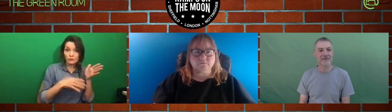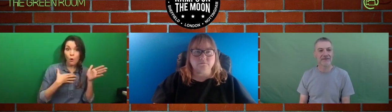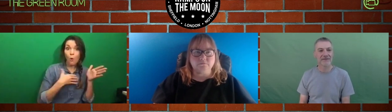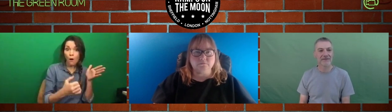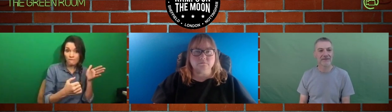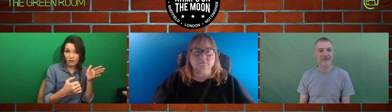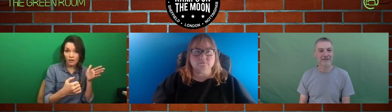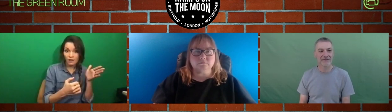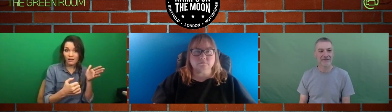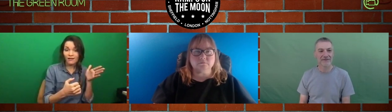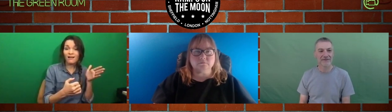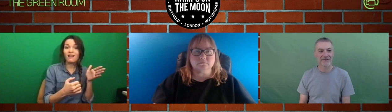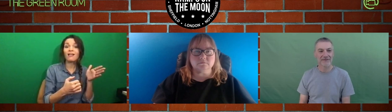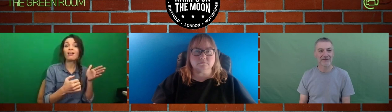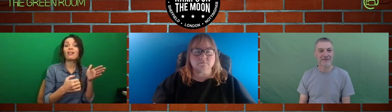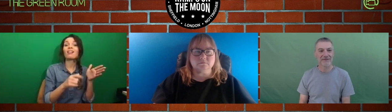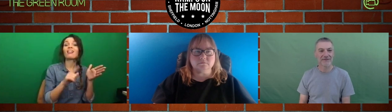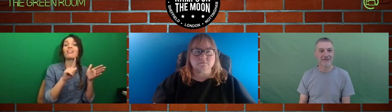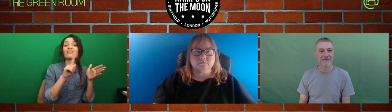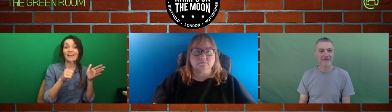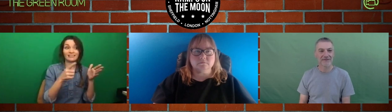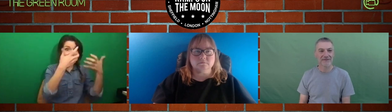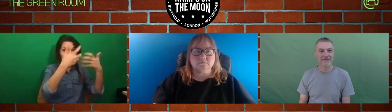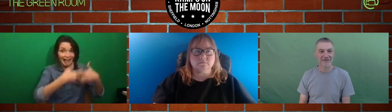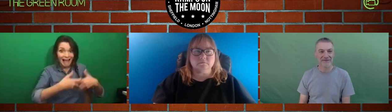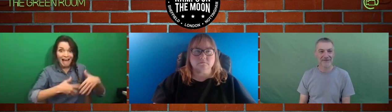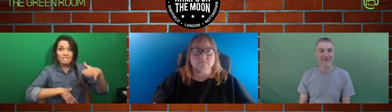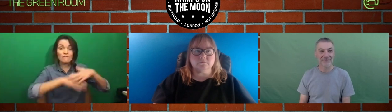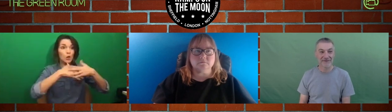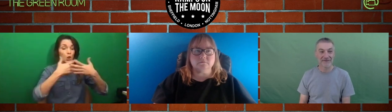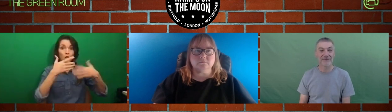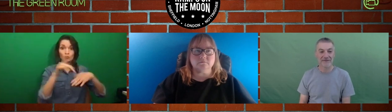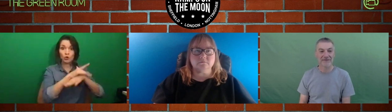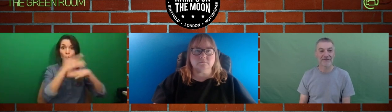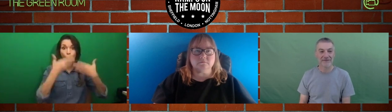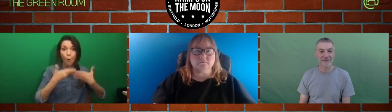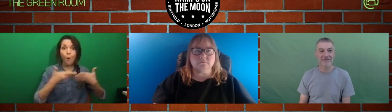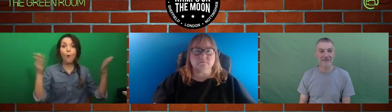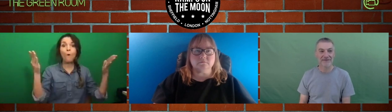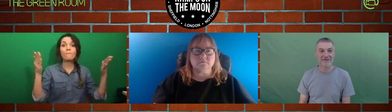then we teched it and we opened the show and we got as far as press night. We